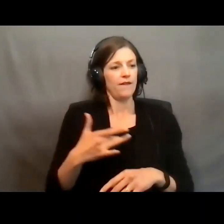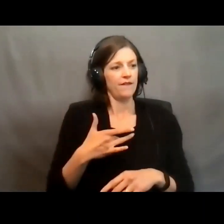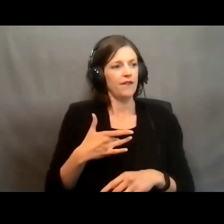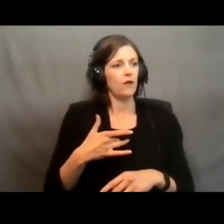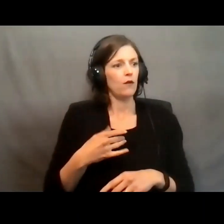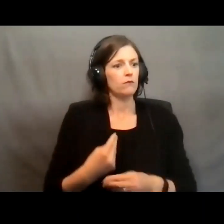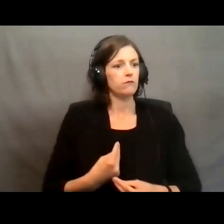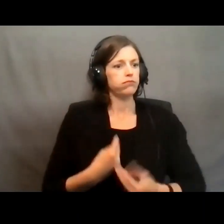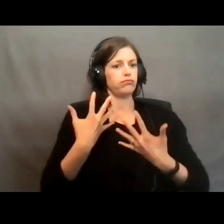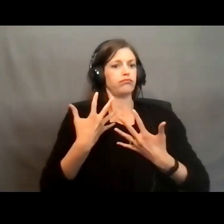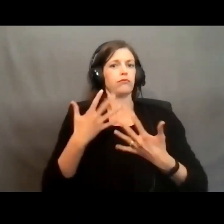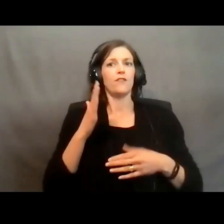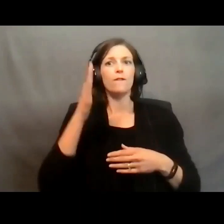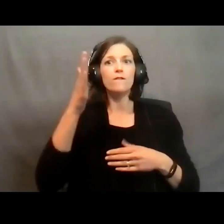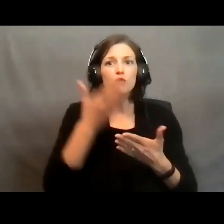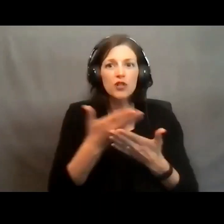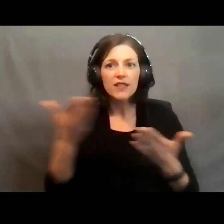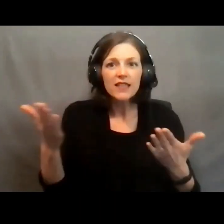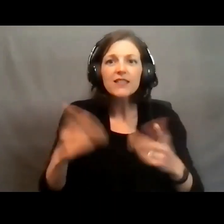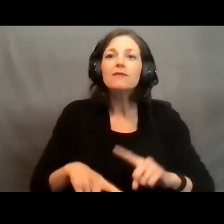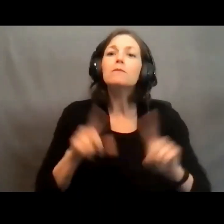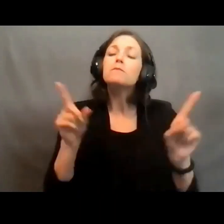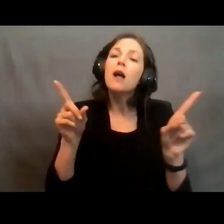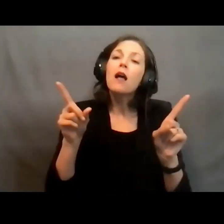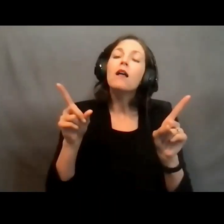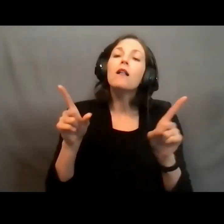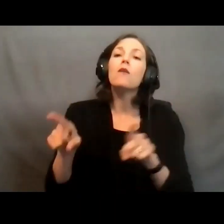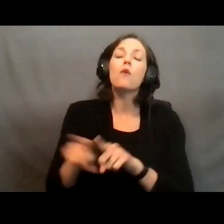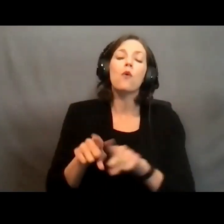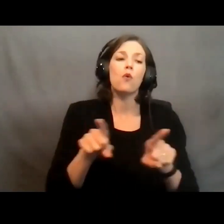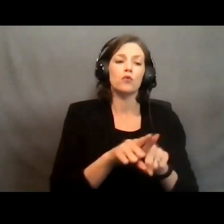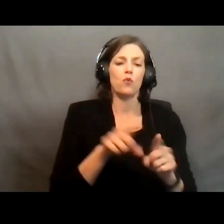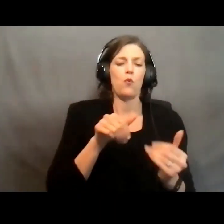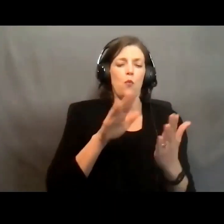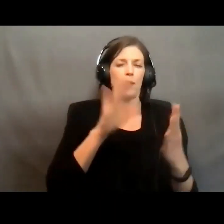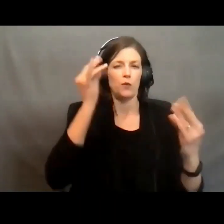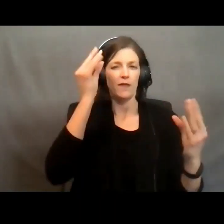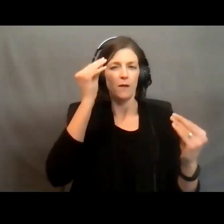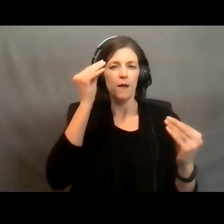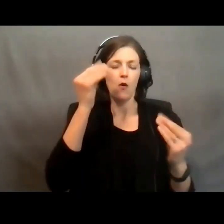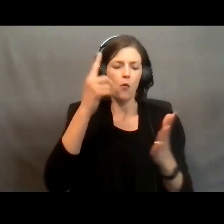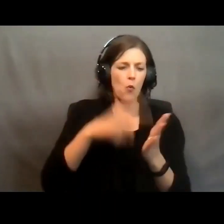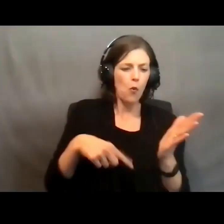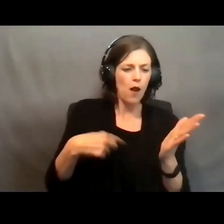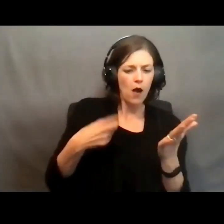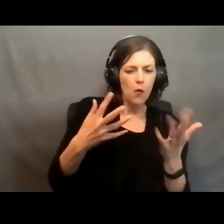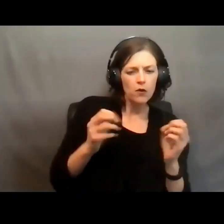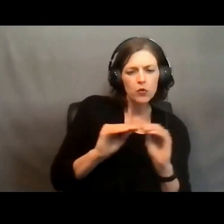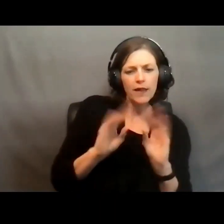but might also give you ways of thinking about things 13:41:00 you want to clarify or revise as you bring this work